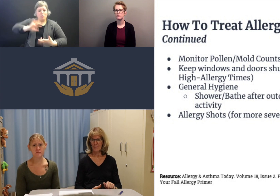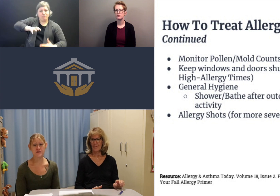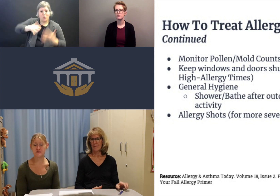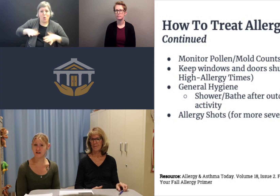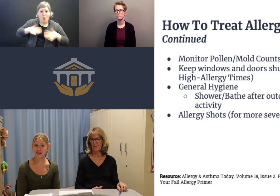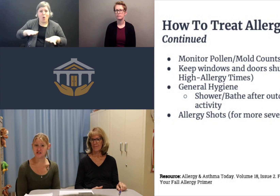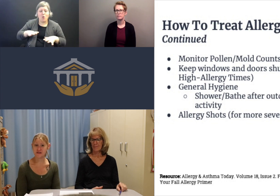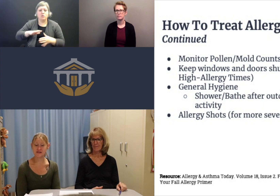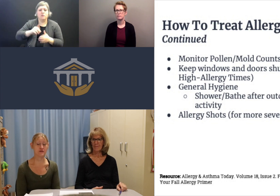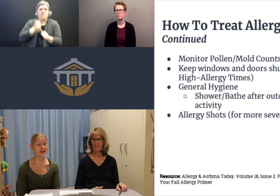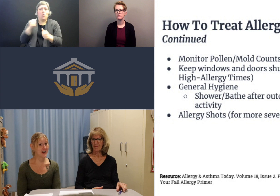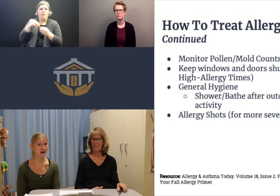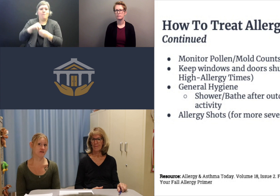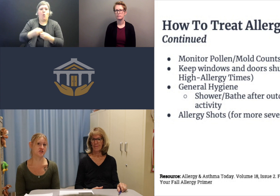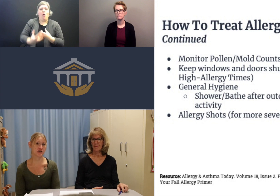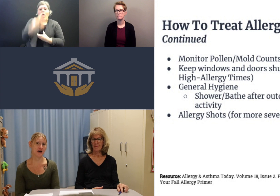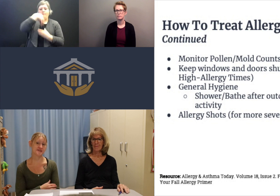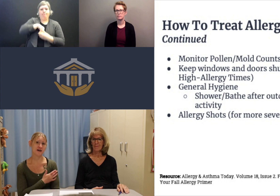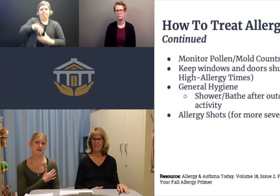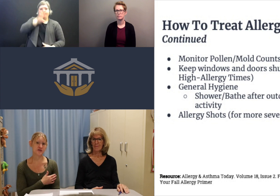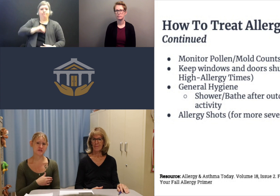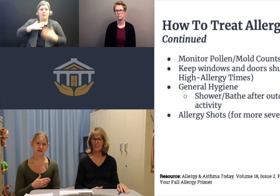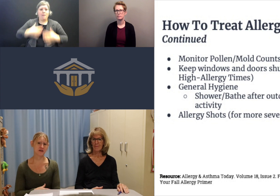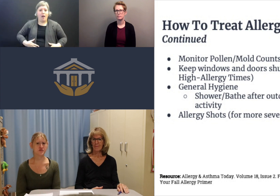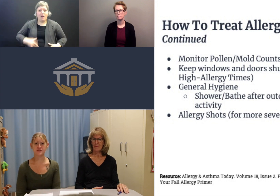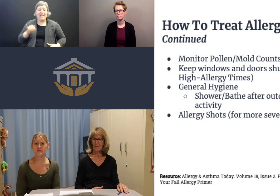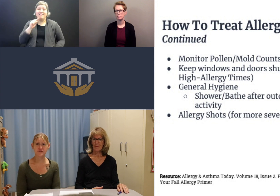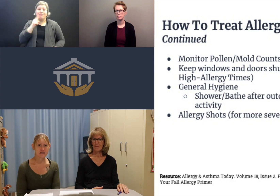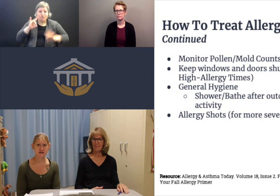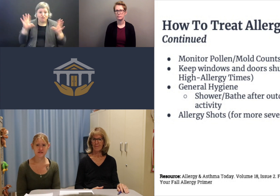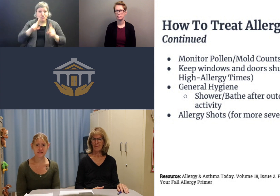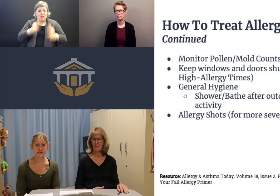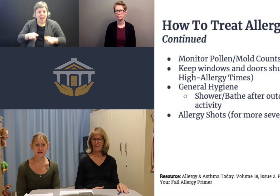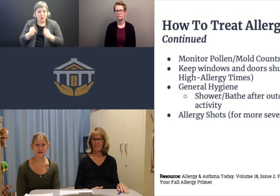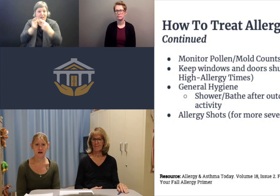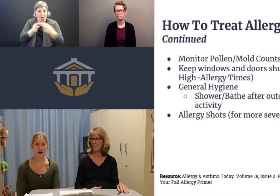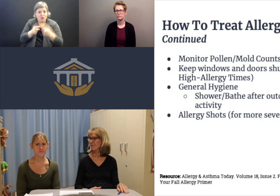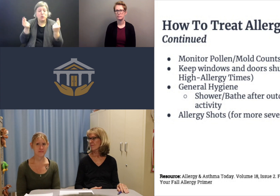more severe cases, you can get allergy shots so it's pretty much just a little serious to see, um,